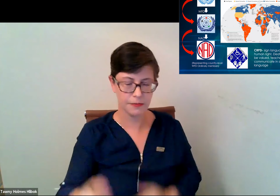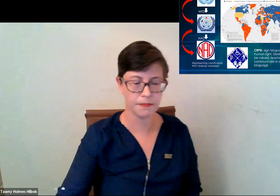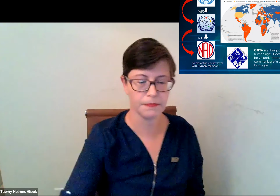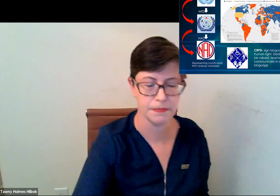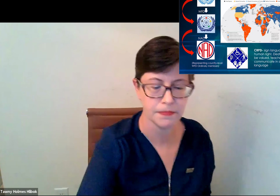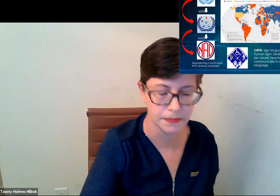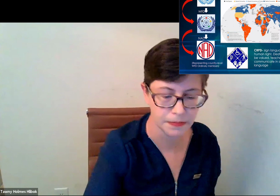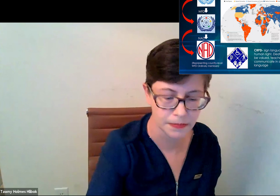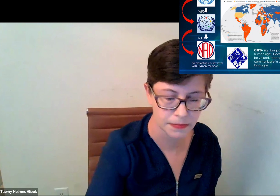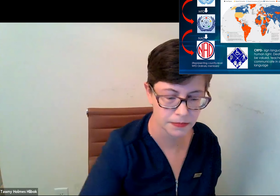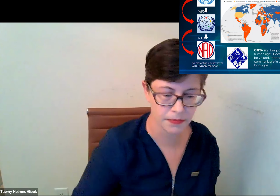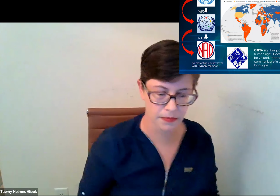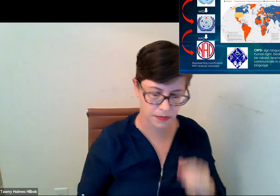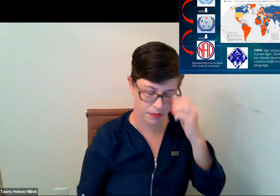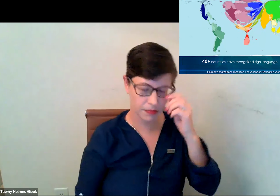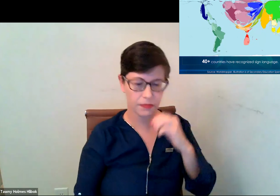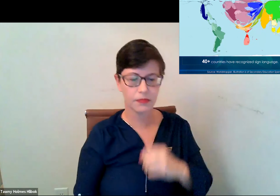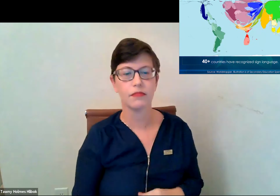And mix applications which i'll share with you the next slide.